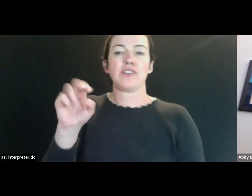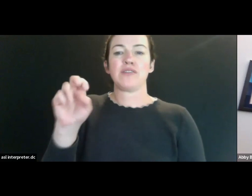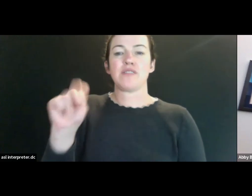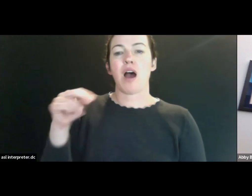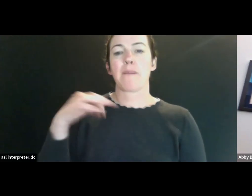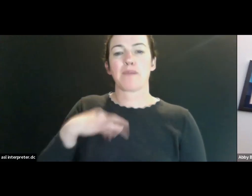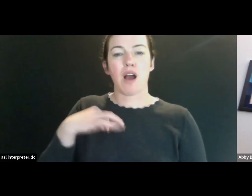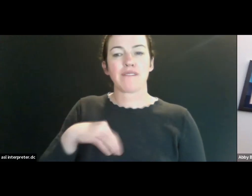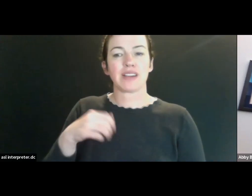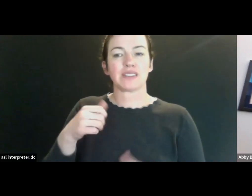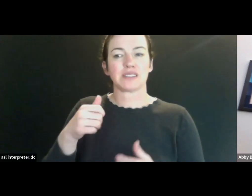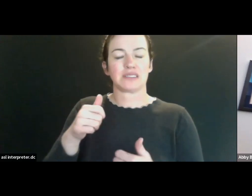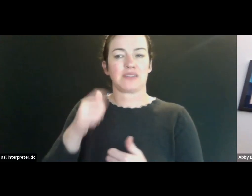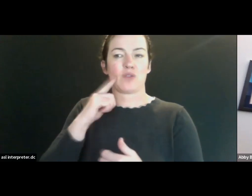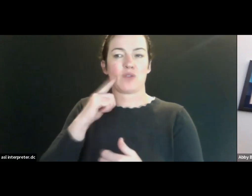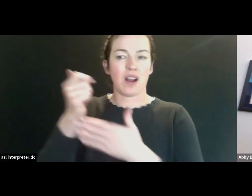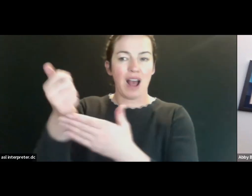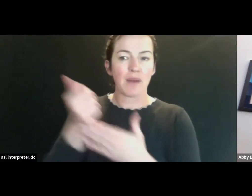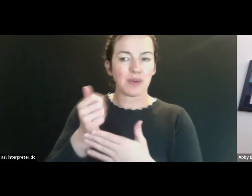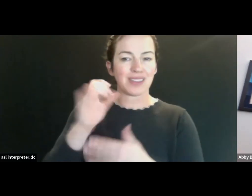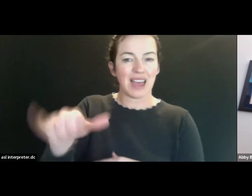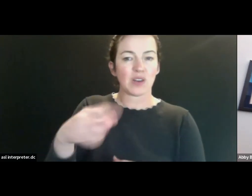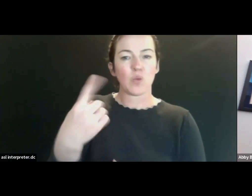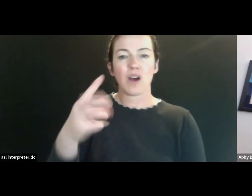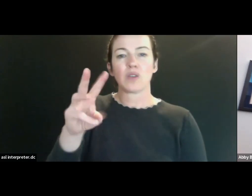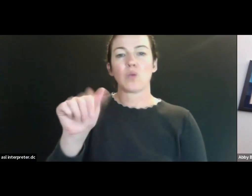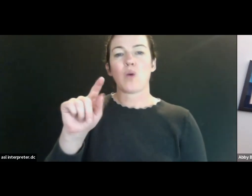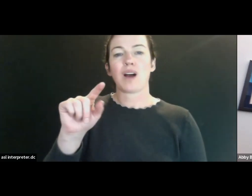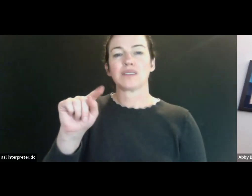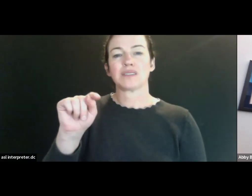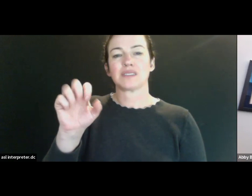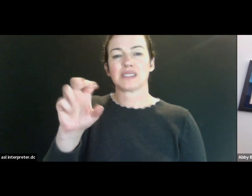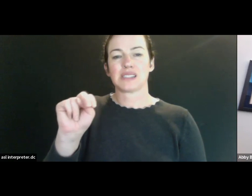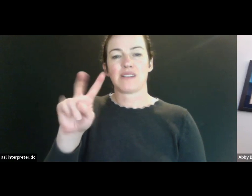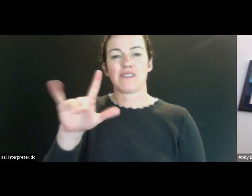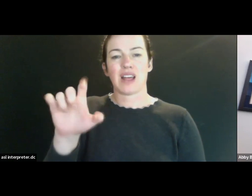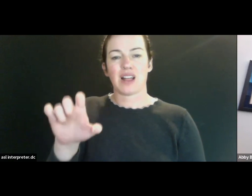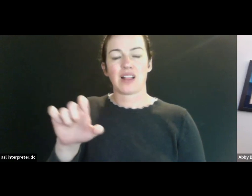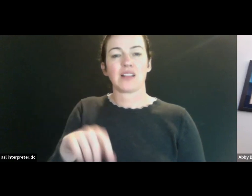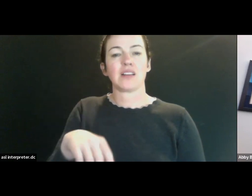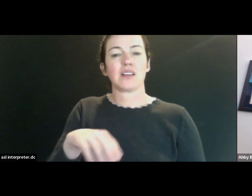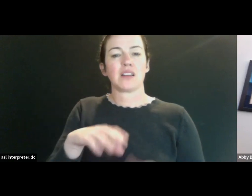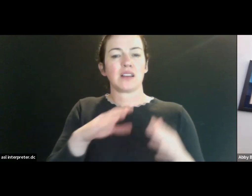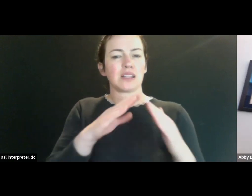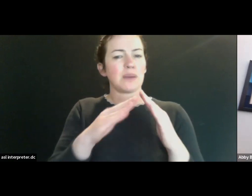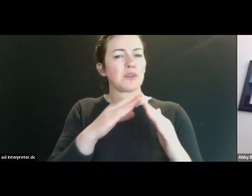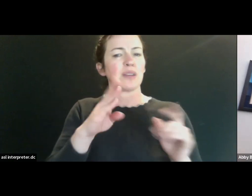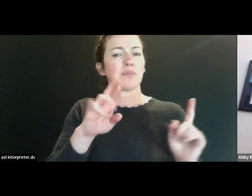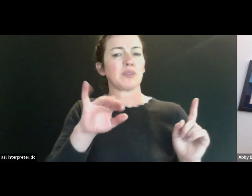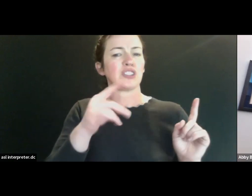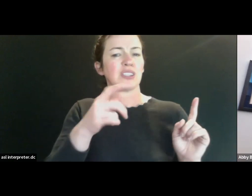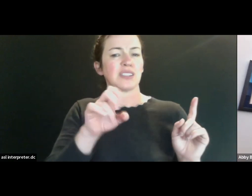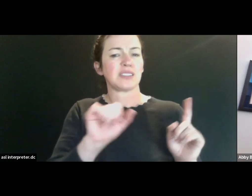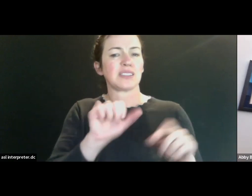the phone with one in Watsonville right now: Community Bridges that is working to connect